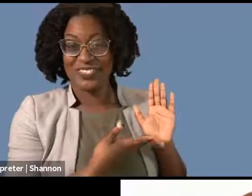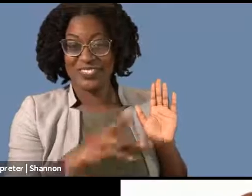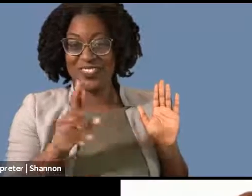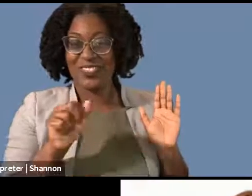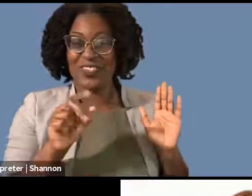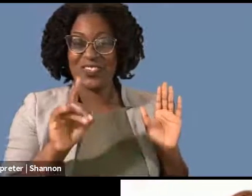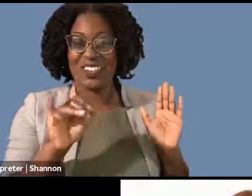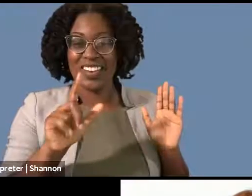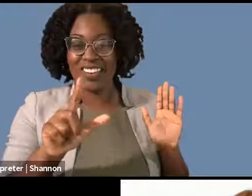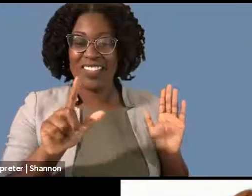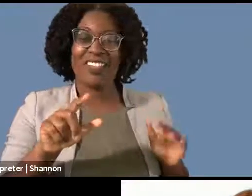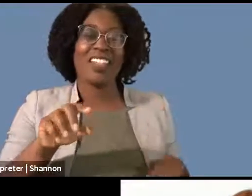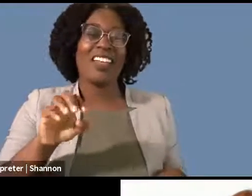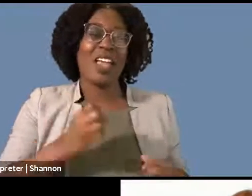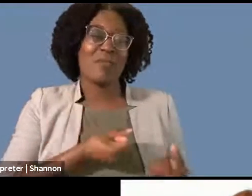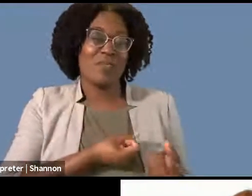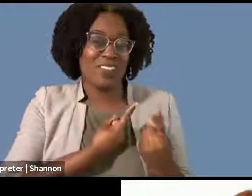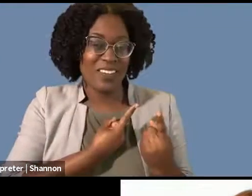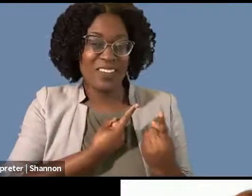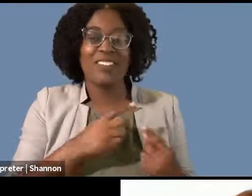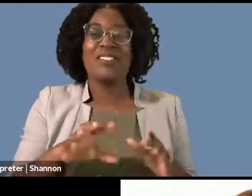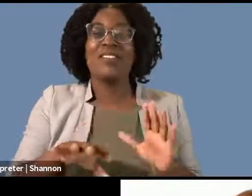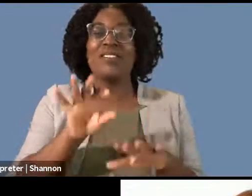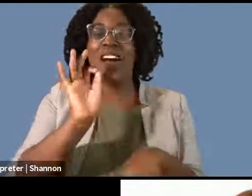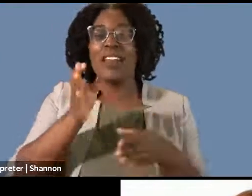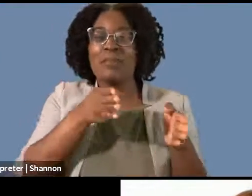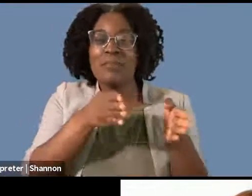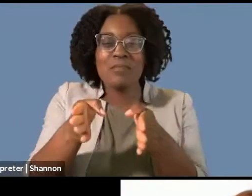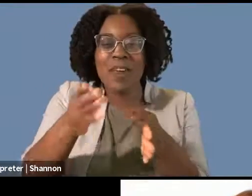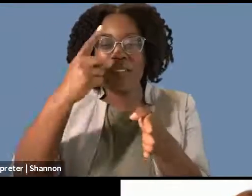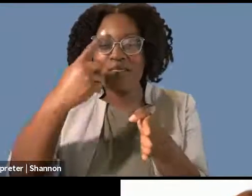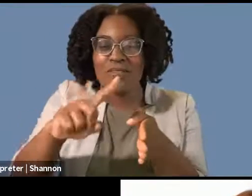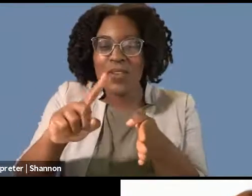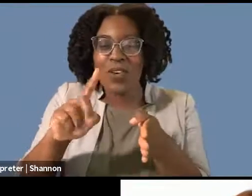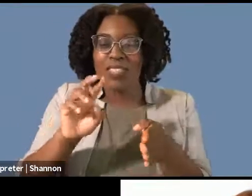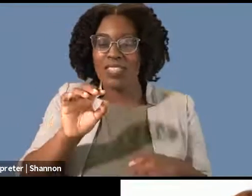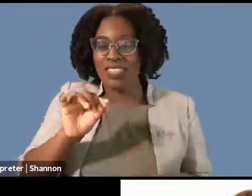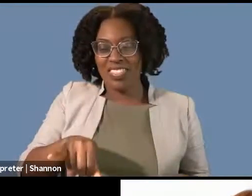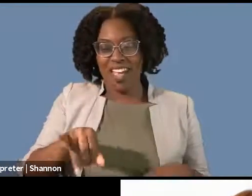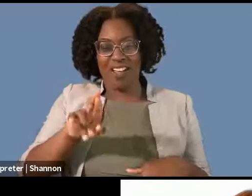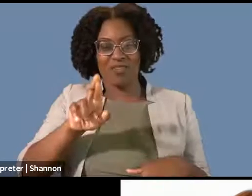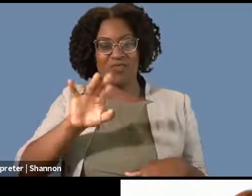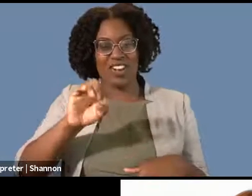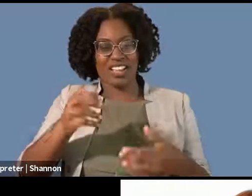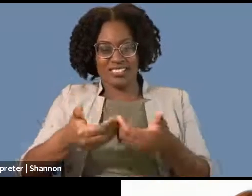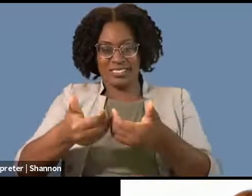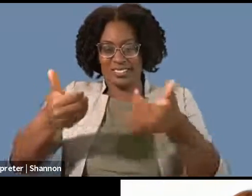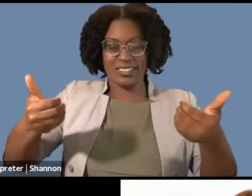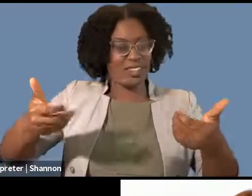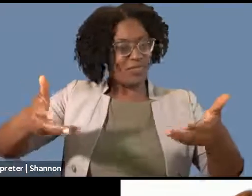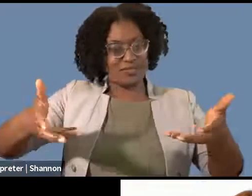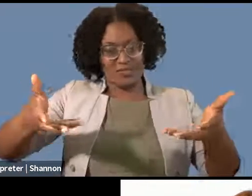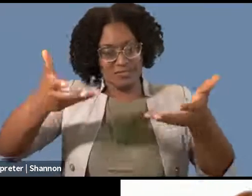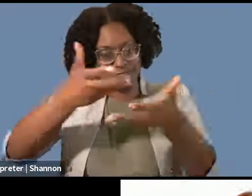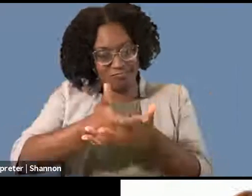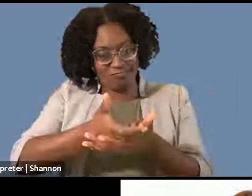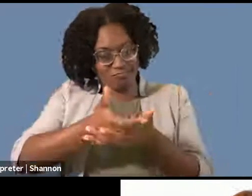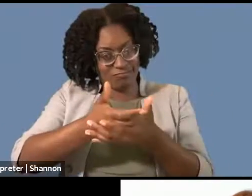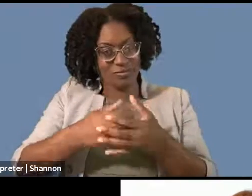finding a path to racial divide. It is officially coming out February 25th. Thursday we are having